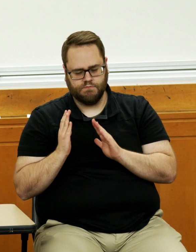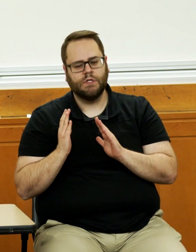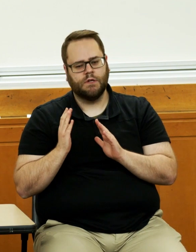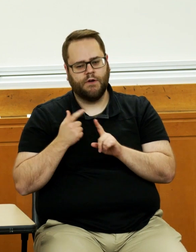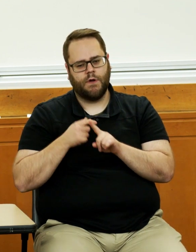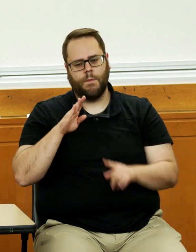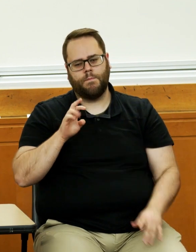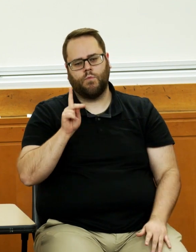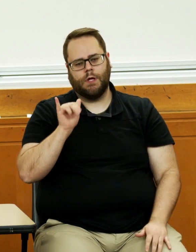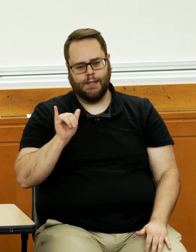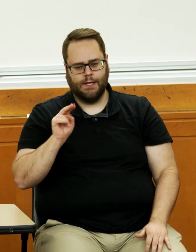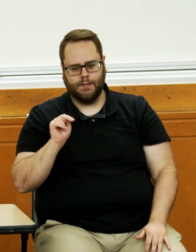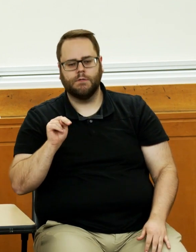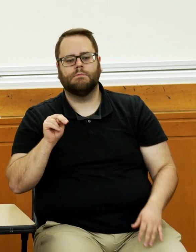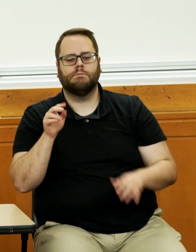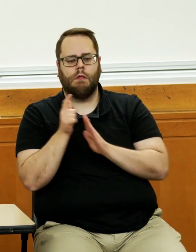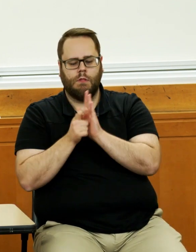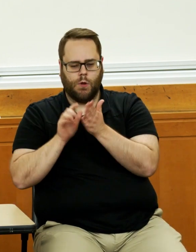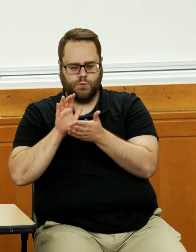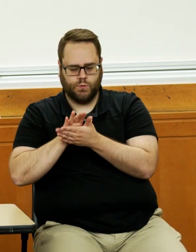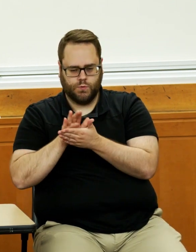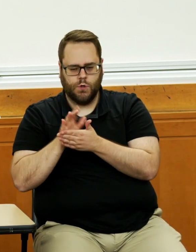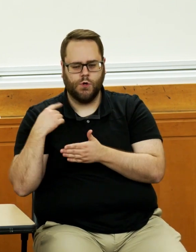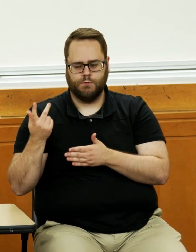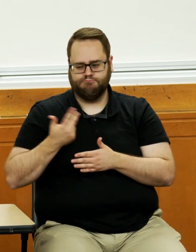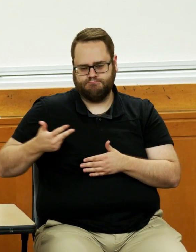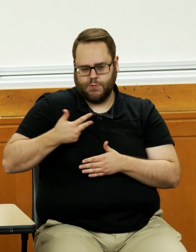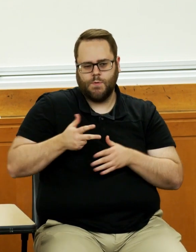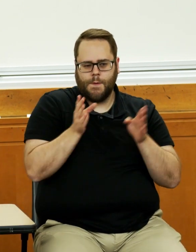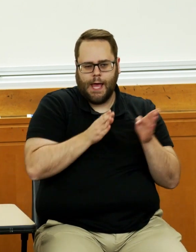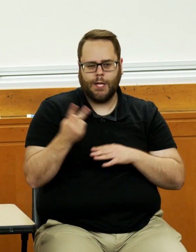Disability and Civil Rights Clinic, who were in the process of planning a two-day symposium to be